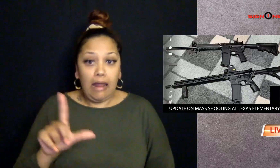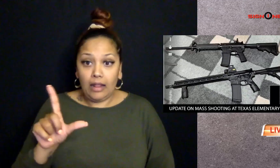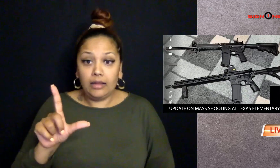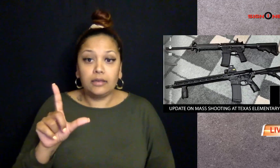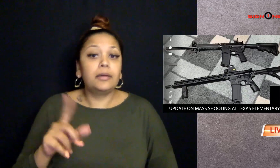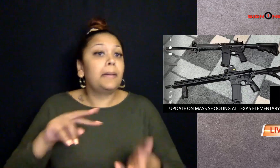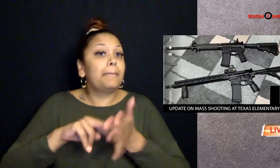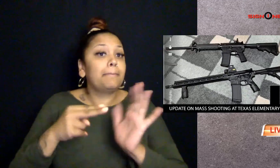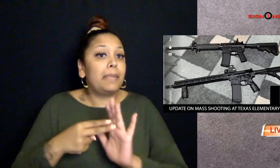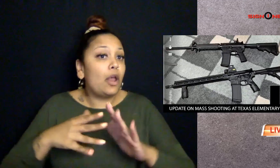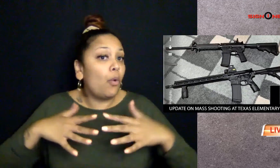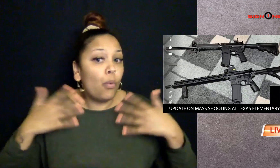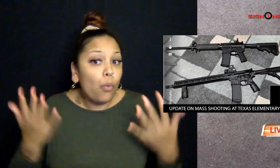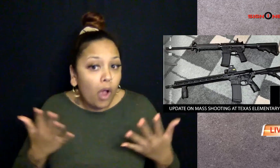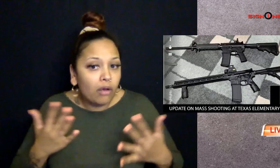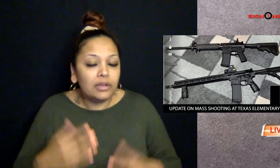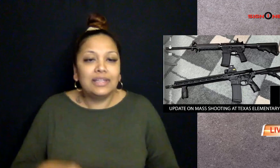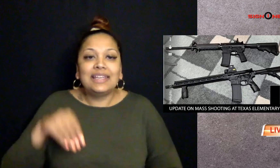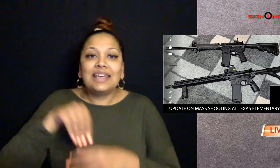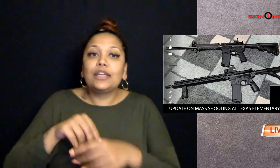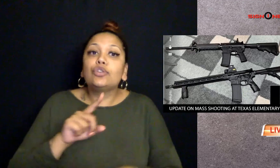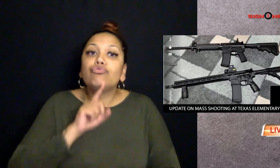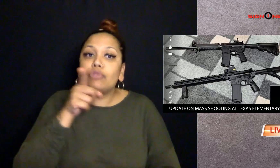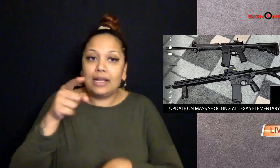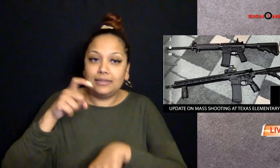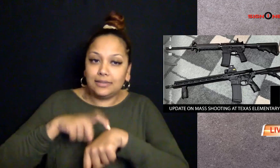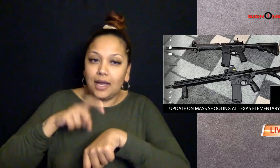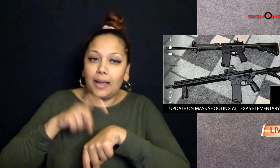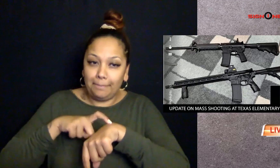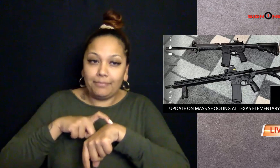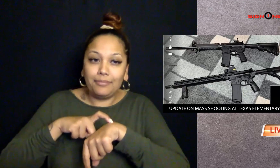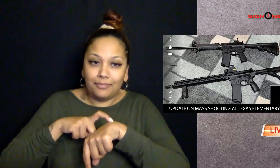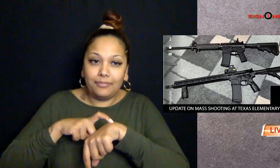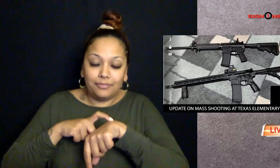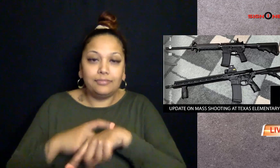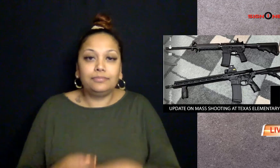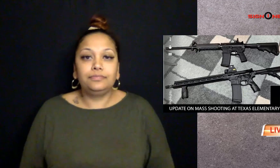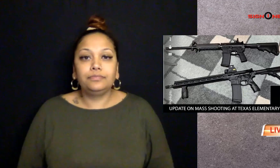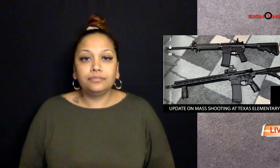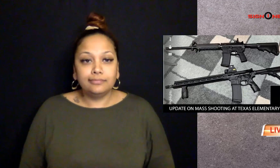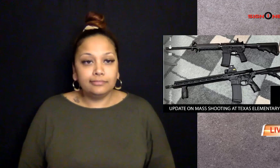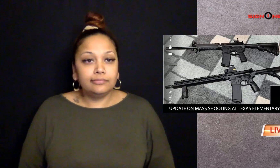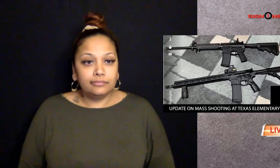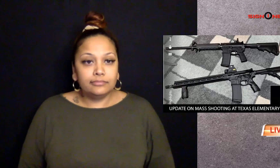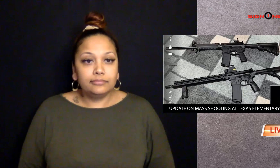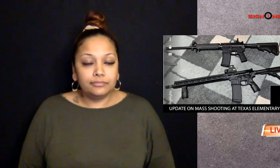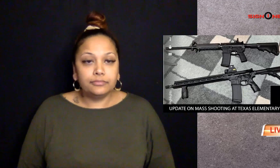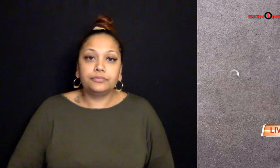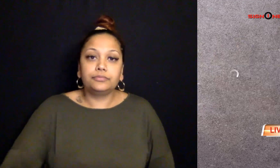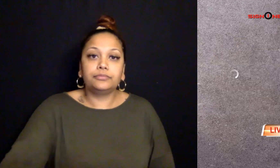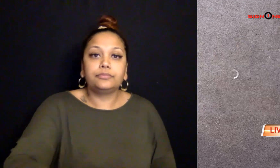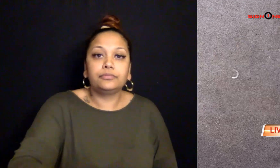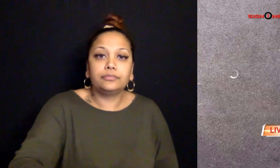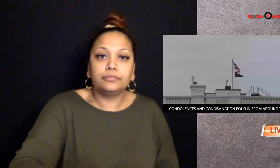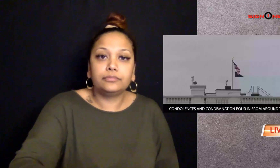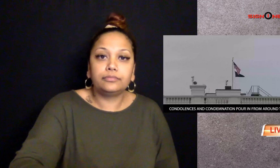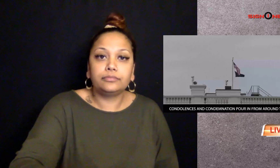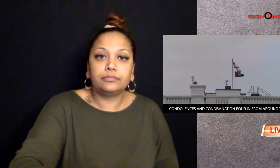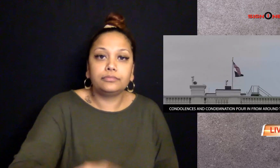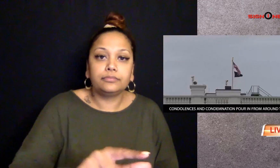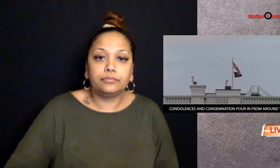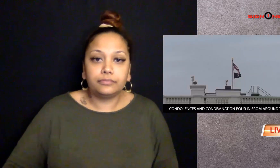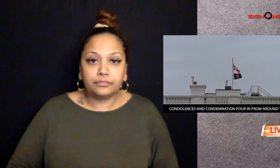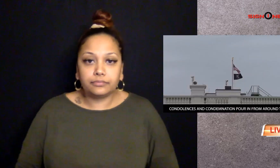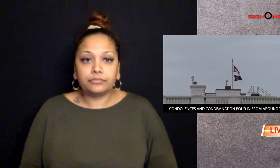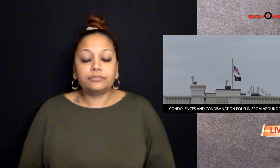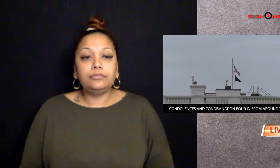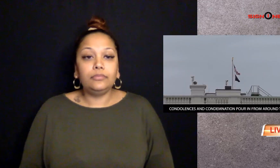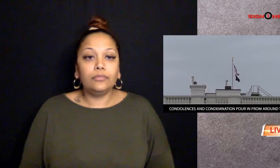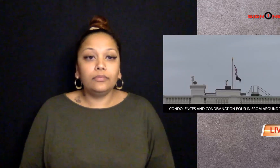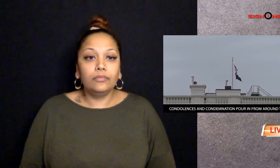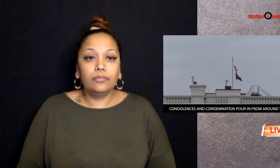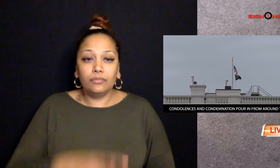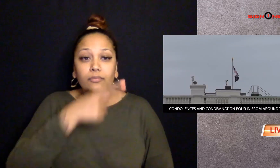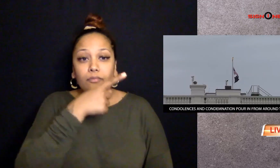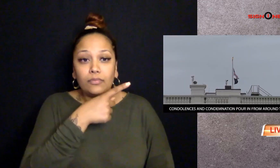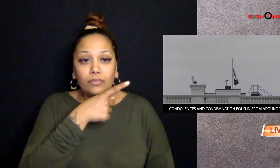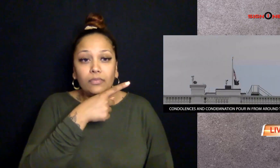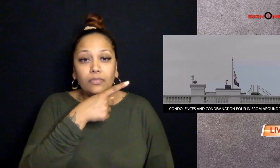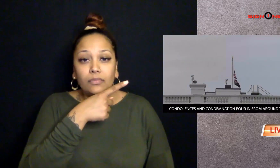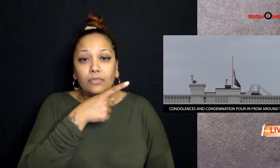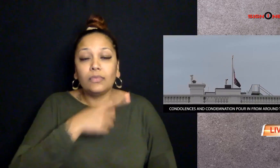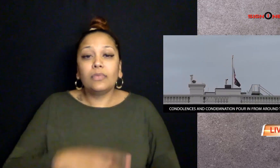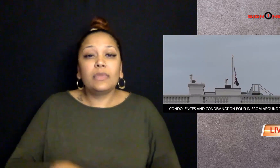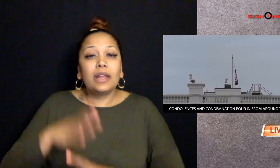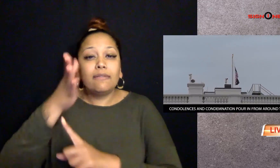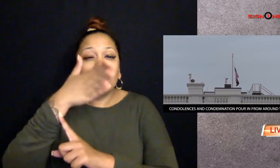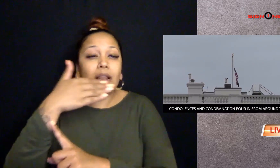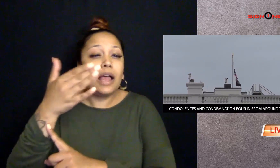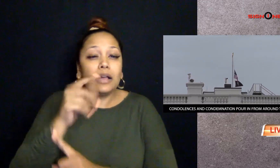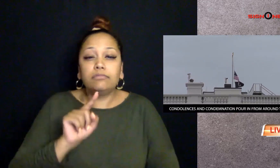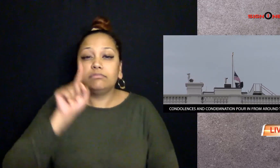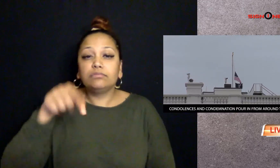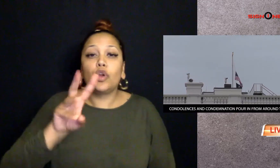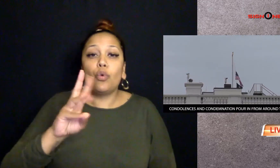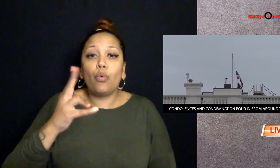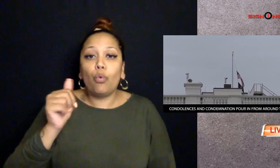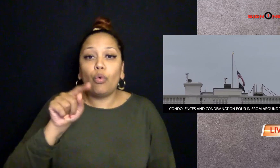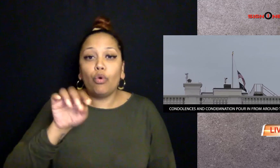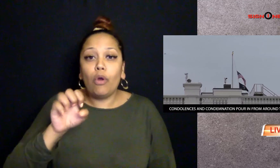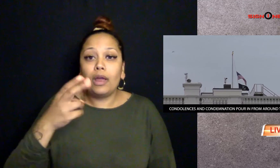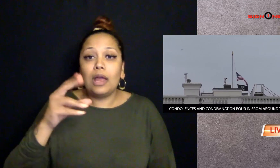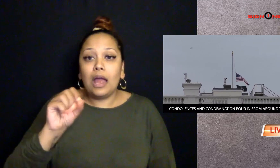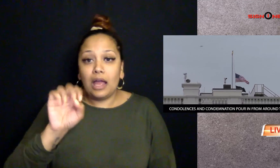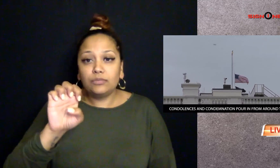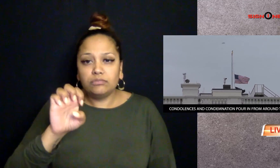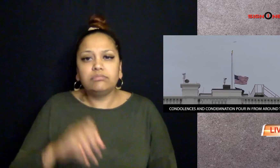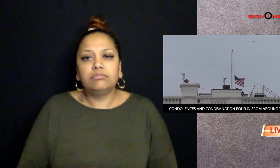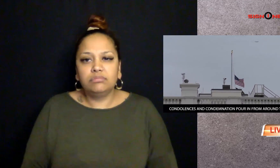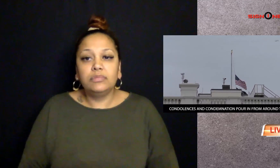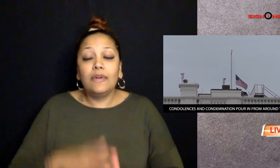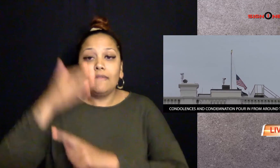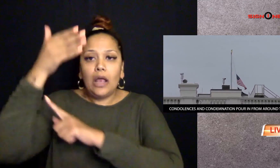scared IRL that's an acronym meaning in real time